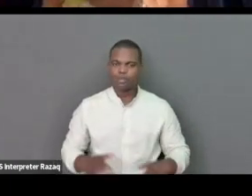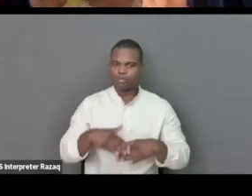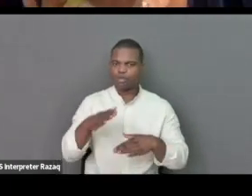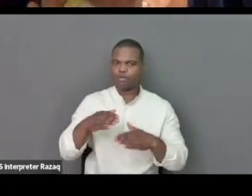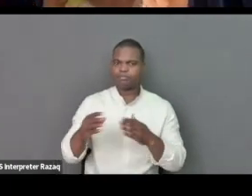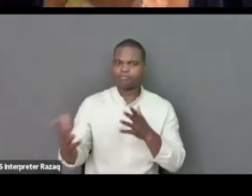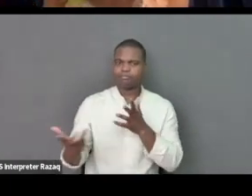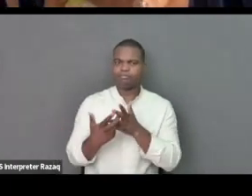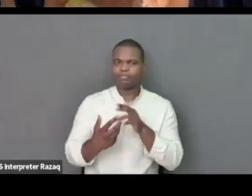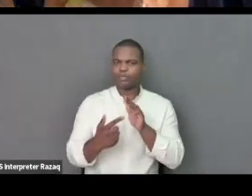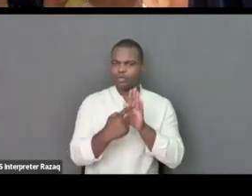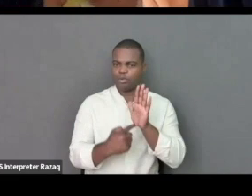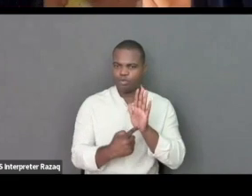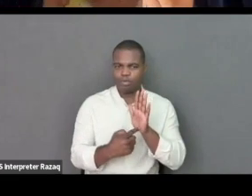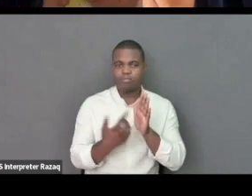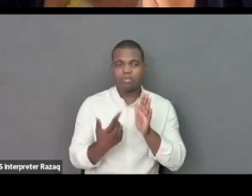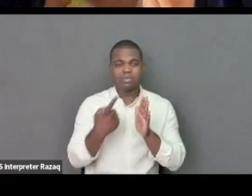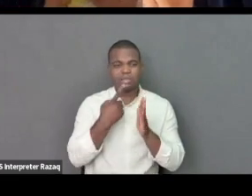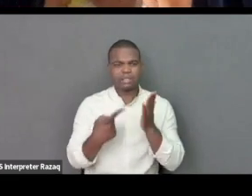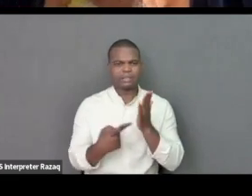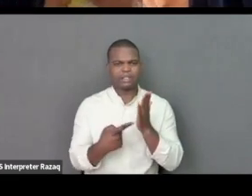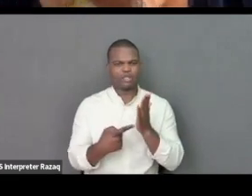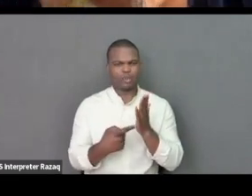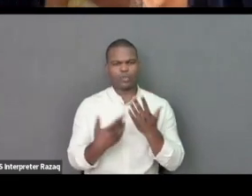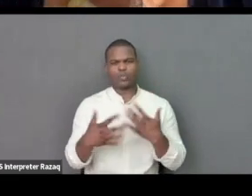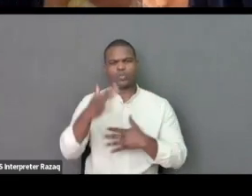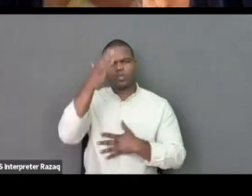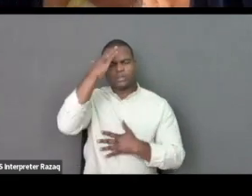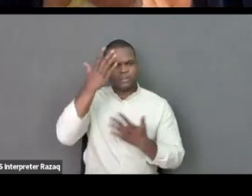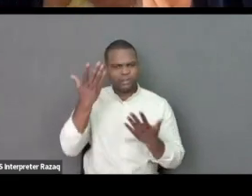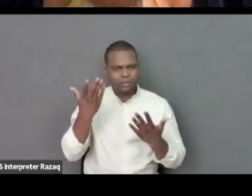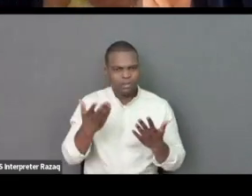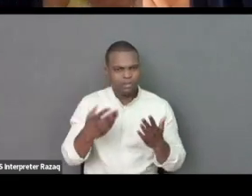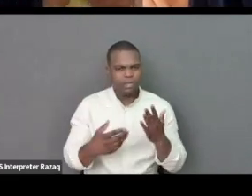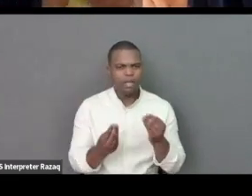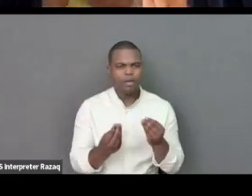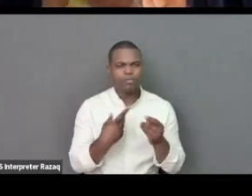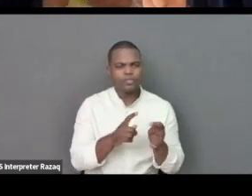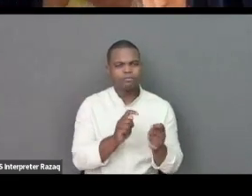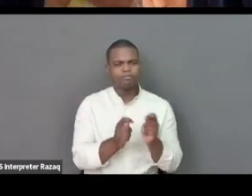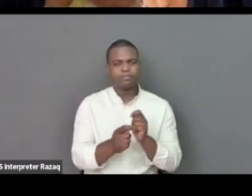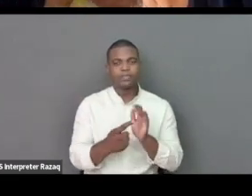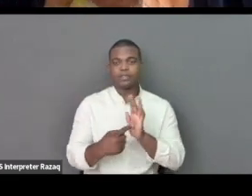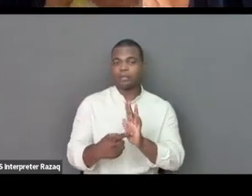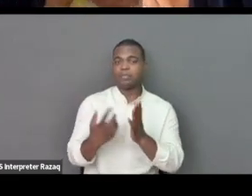it doesn't work." And then we want to encourage the users to provide feedback anyway, because it's not on the user to decide whether this is an